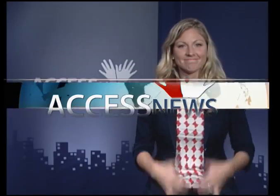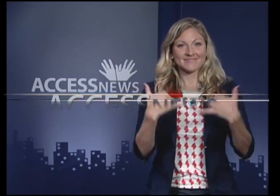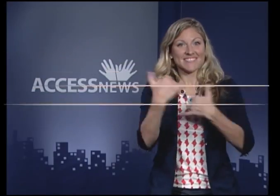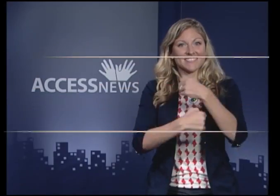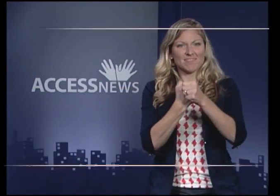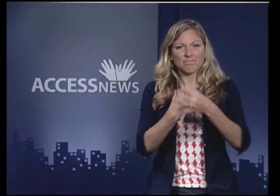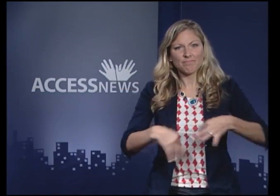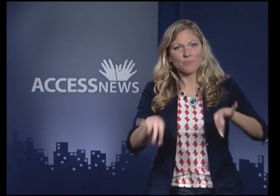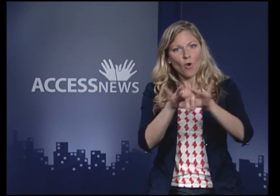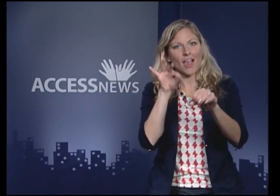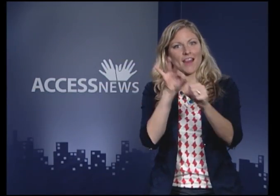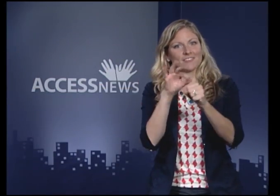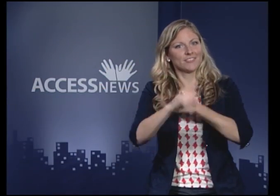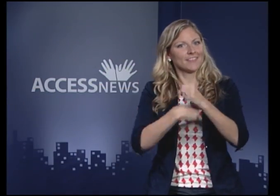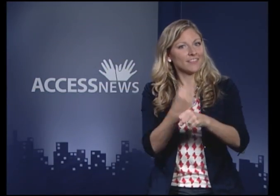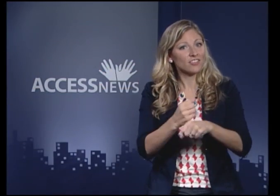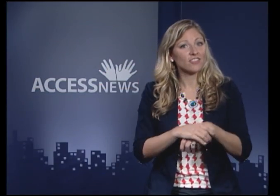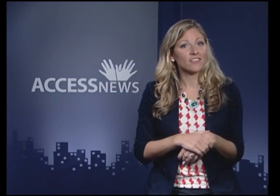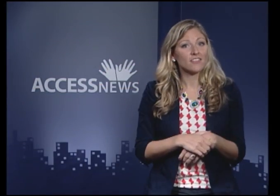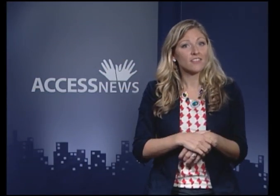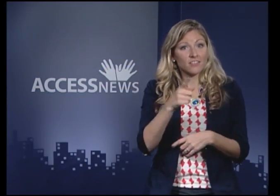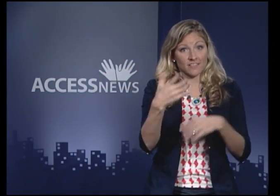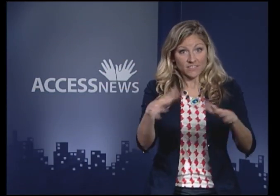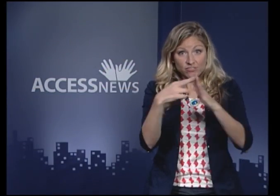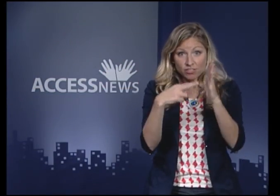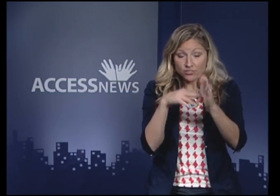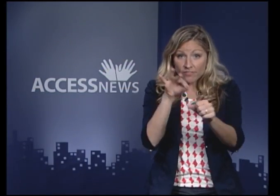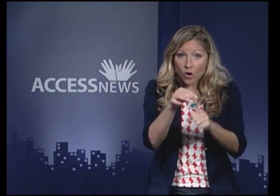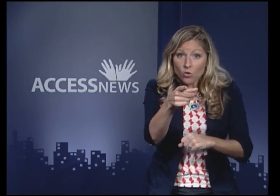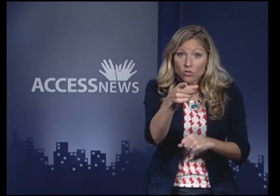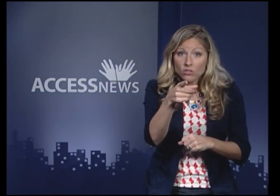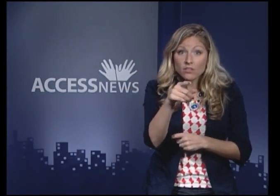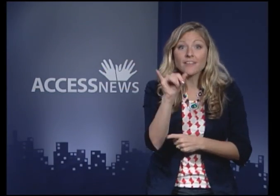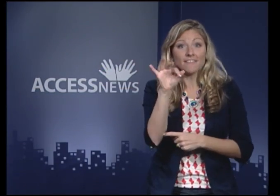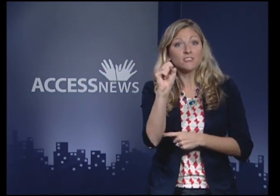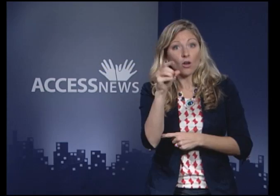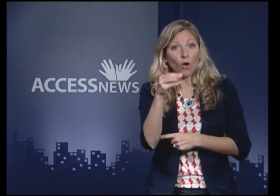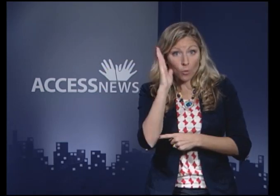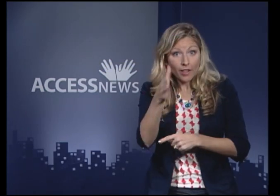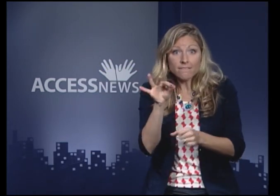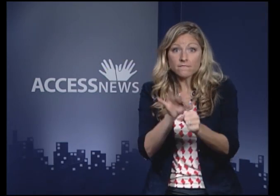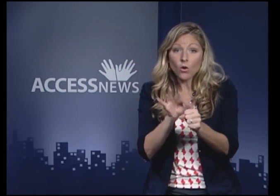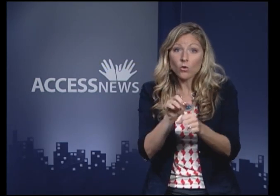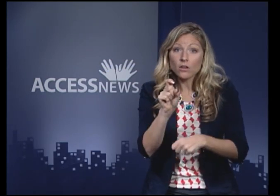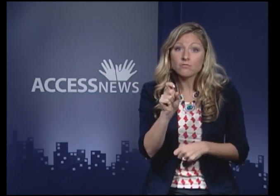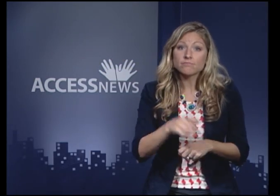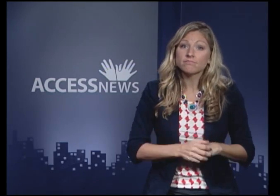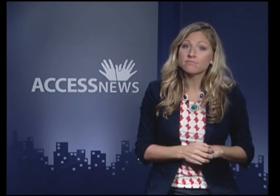This is an important election year. Are you registered to vote? If so, will you vote?